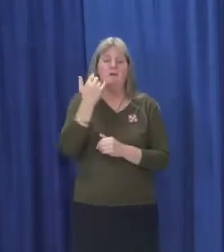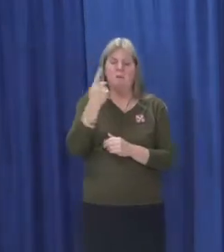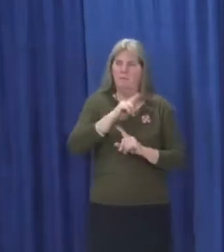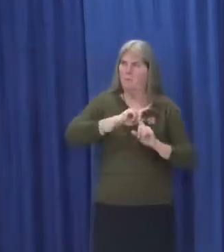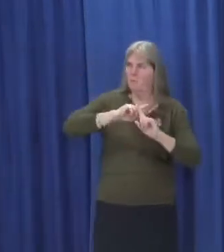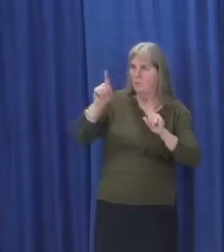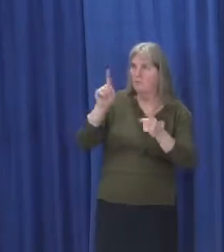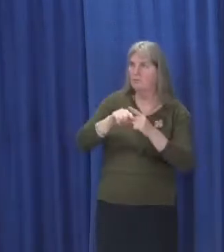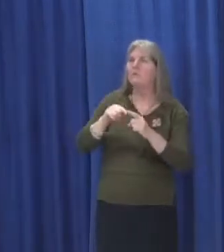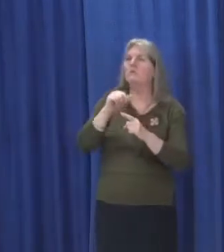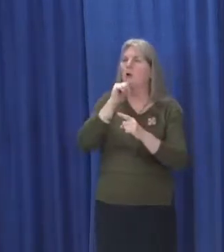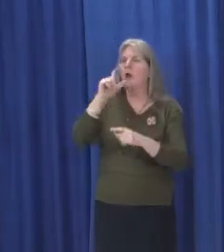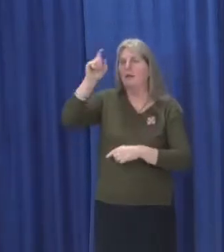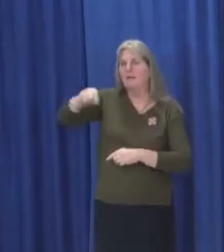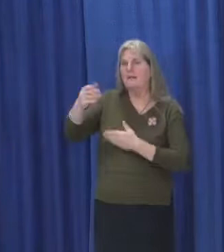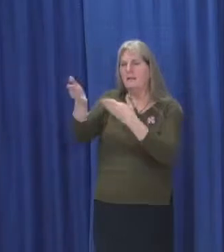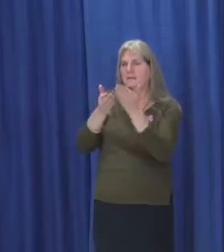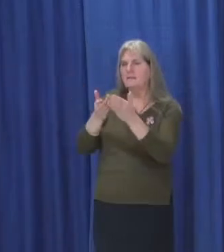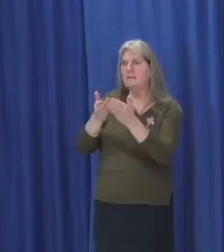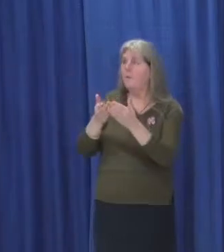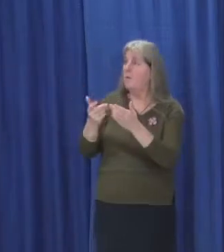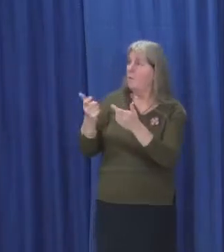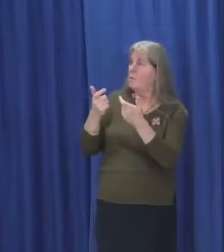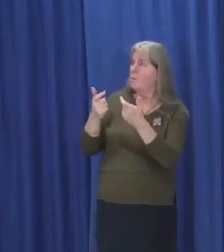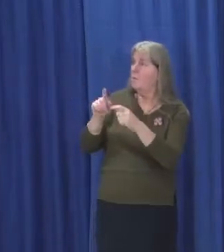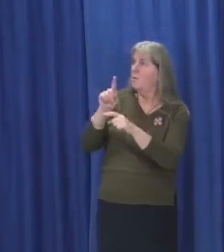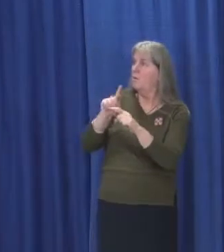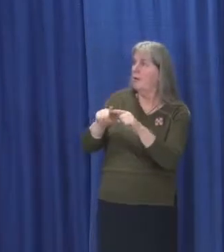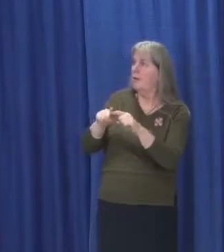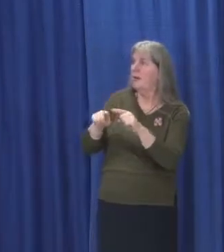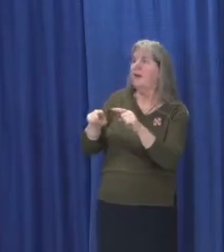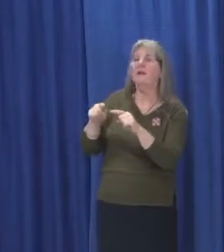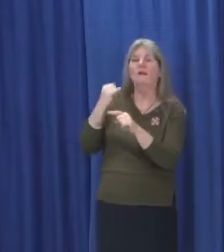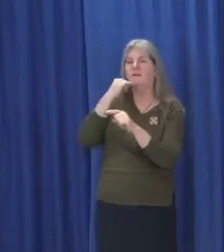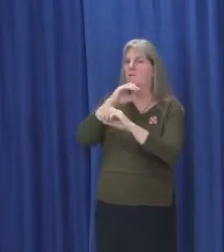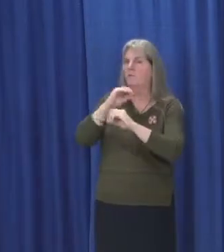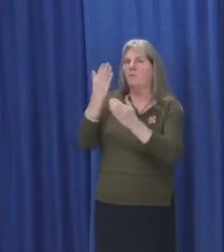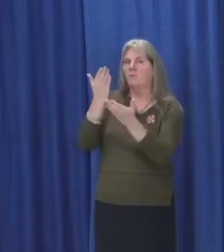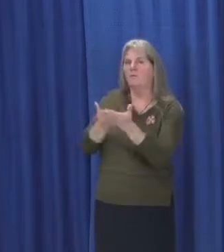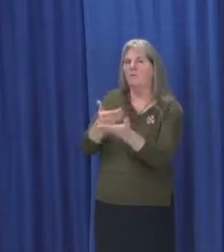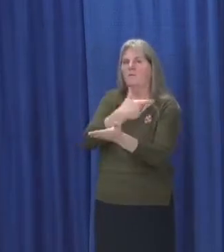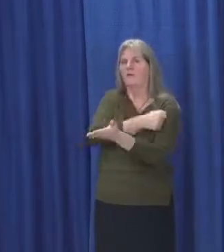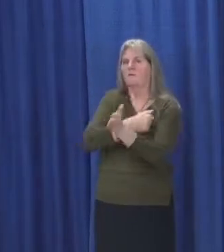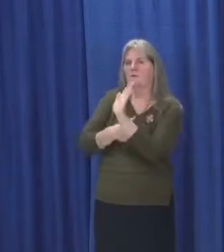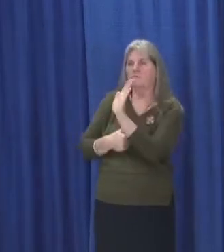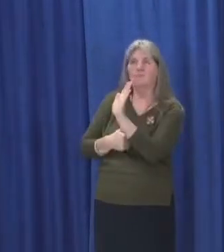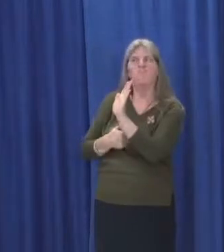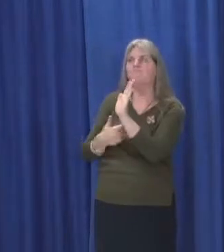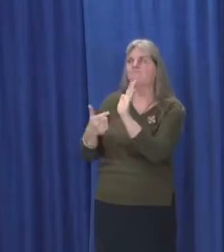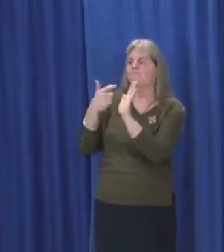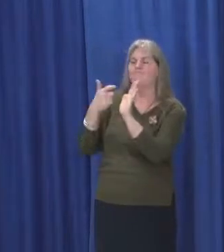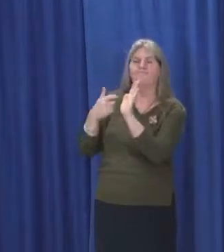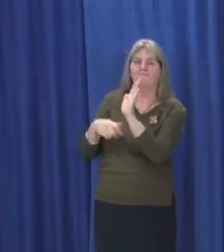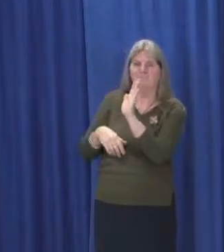nonessential services they will find they cannot do so unless vaccinated.